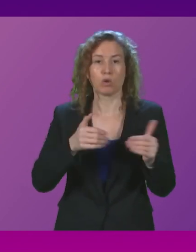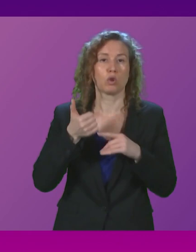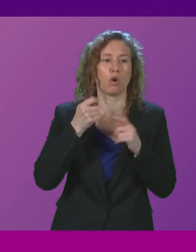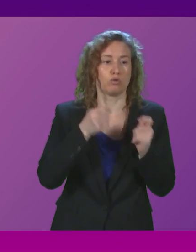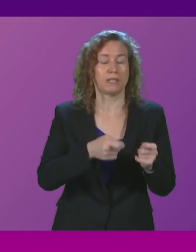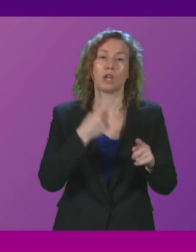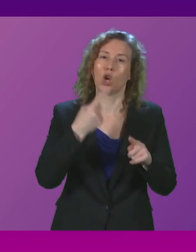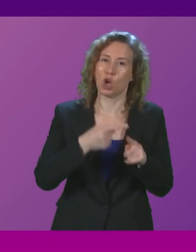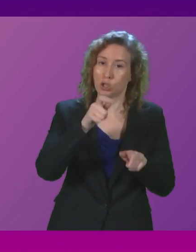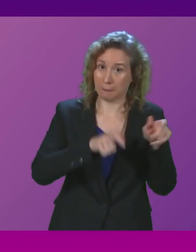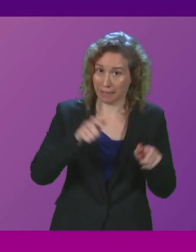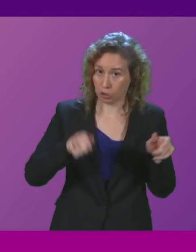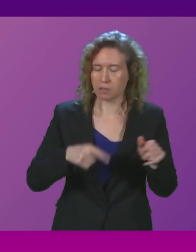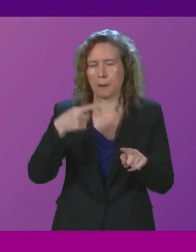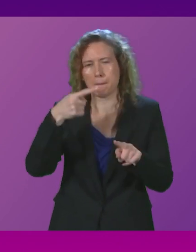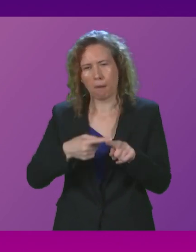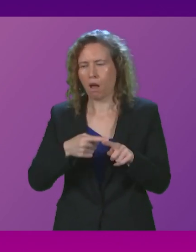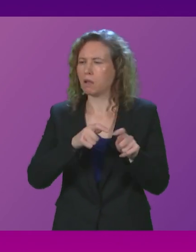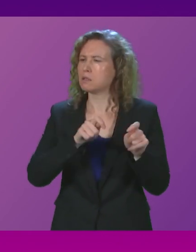and the longest waits.